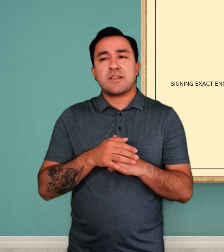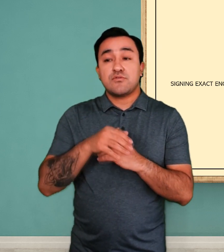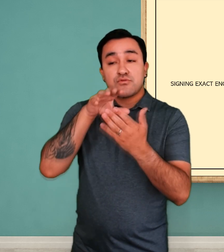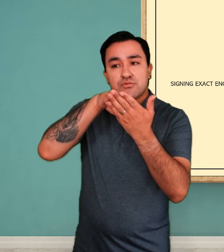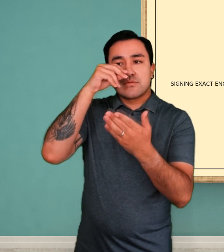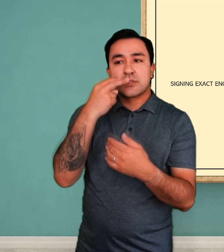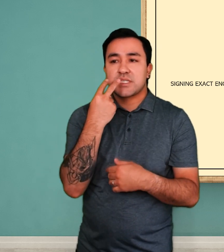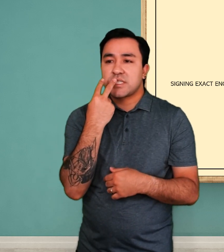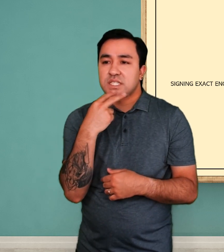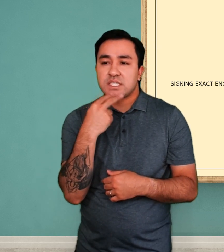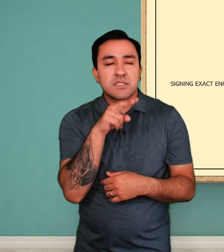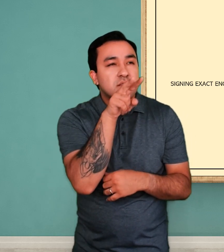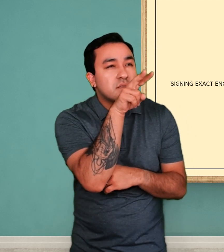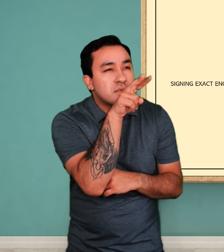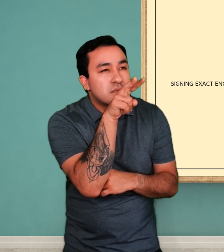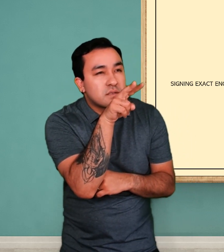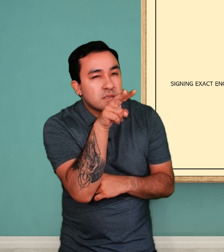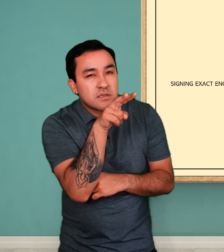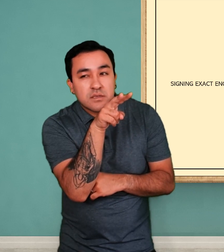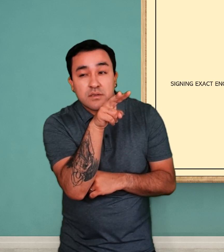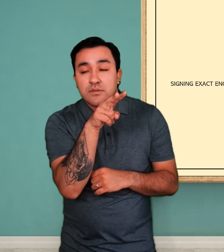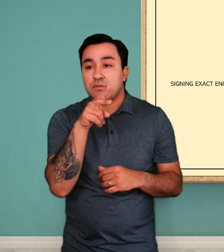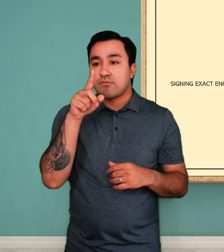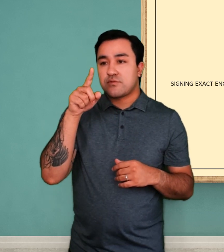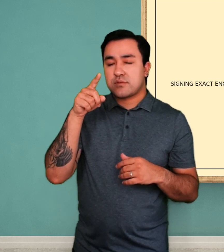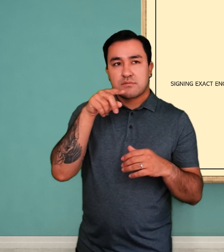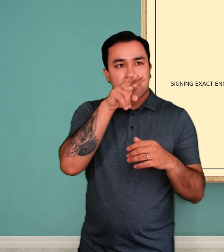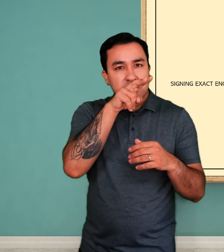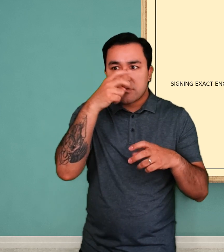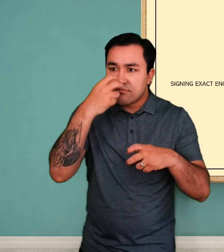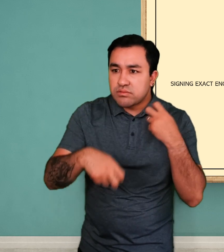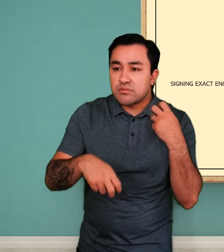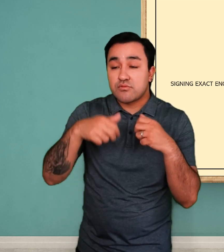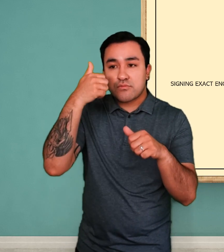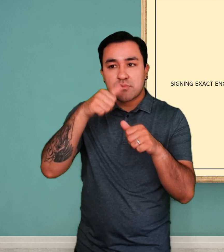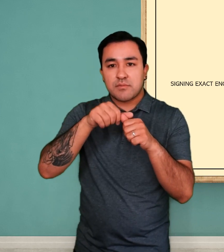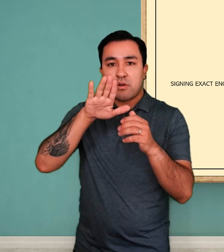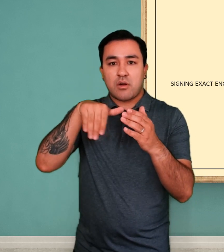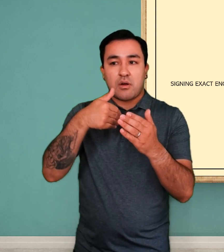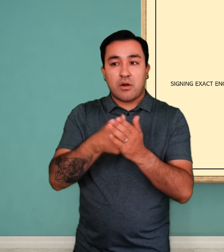First, we need to remember not all sounds look different. For example the difference between